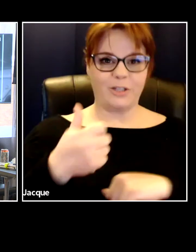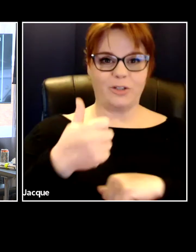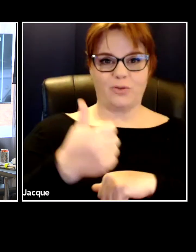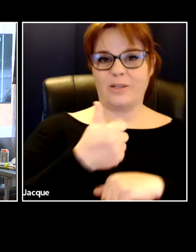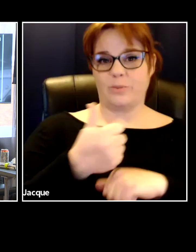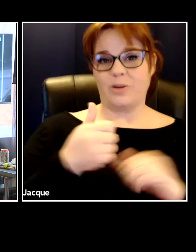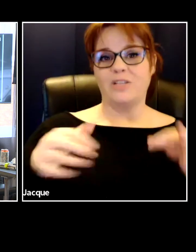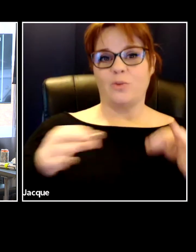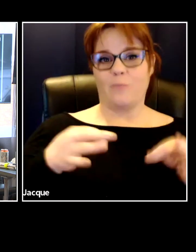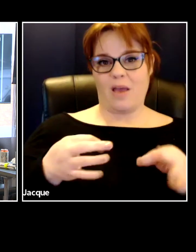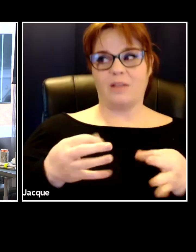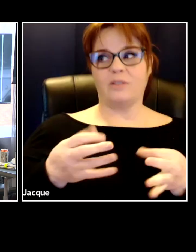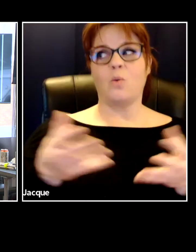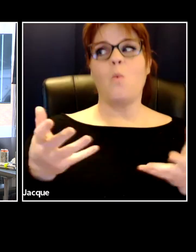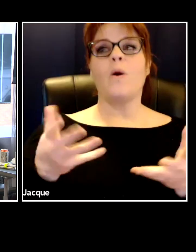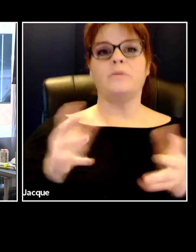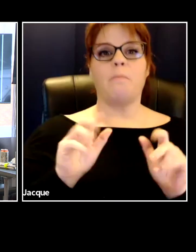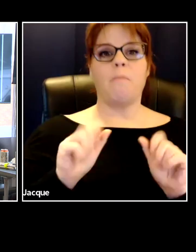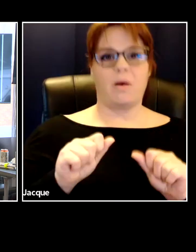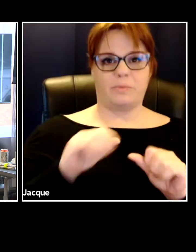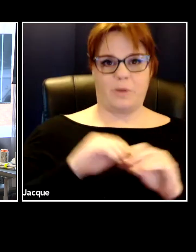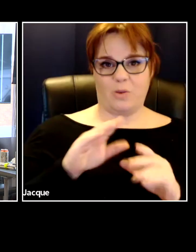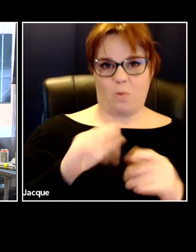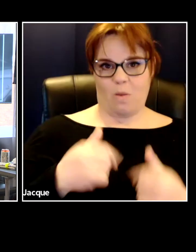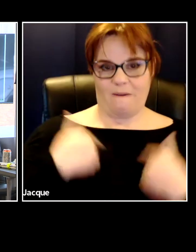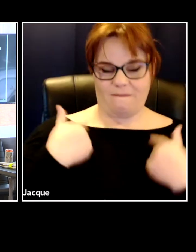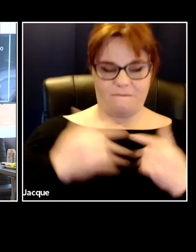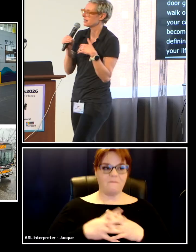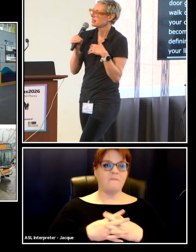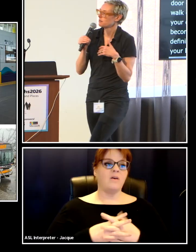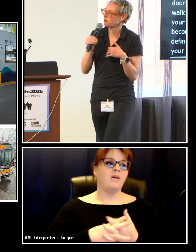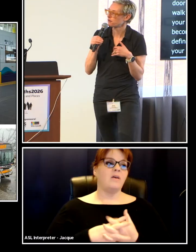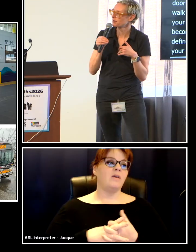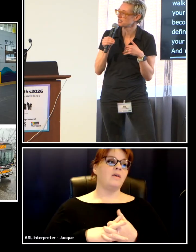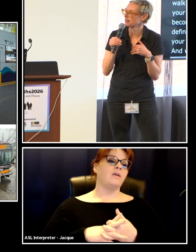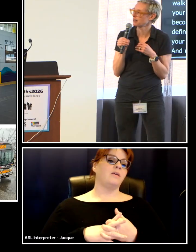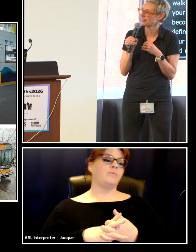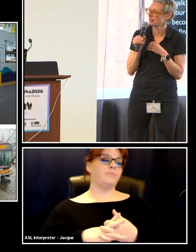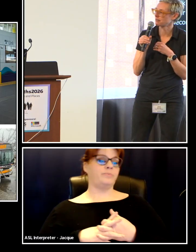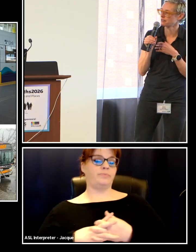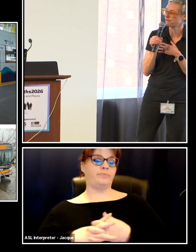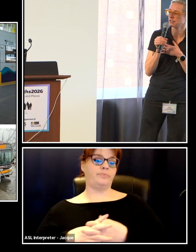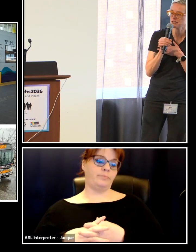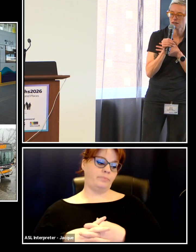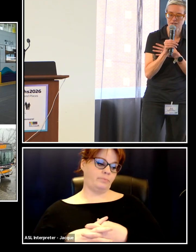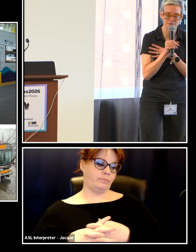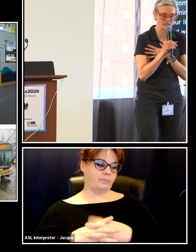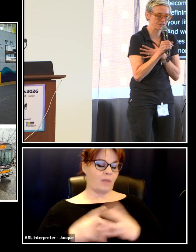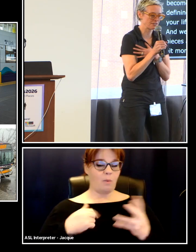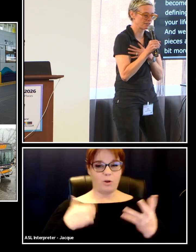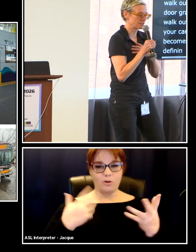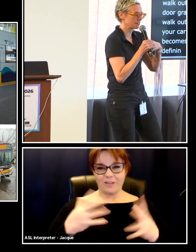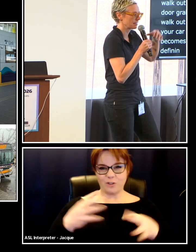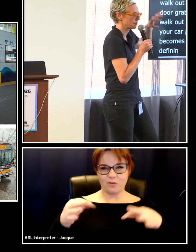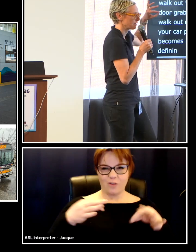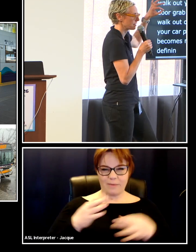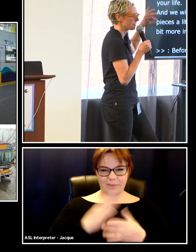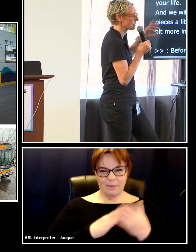And we're going to talk about those um pieces a little bit more in a minute, but before we do, I want to I want to finish describing some of the images on the screen that sort of illustrate some